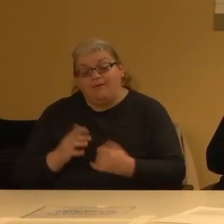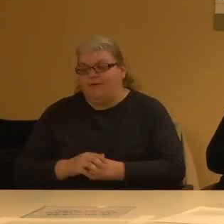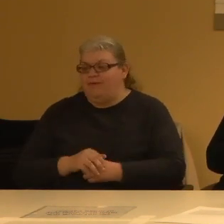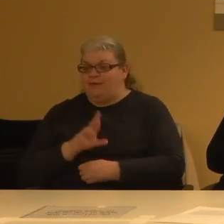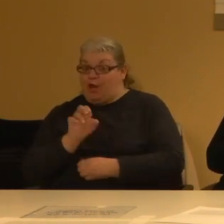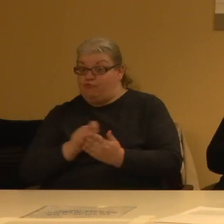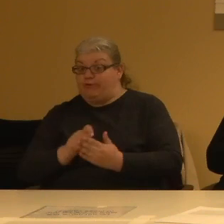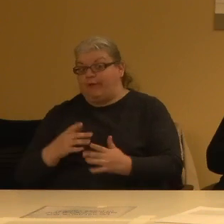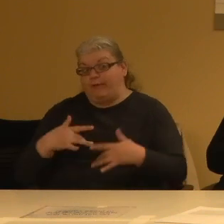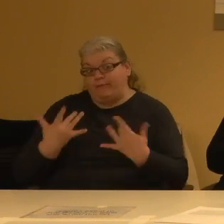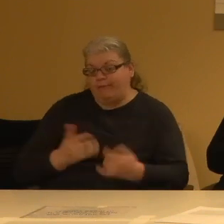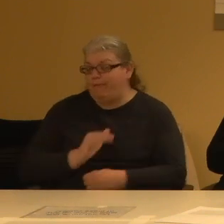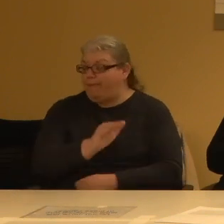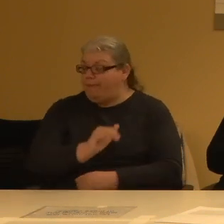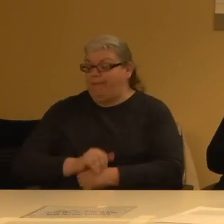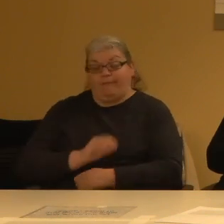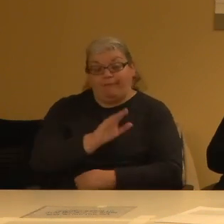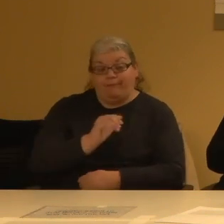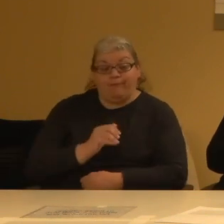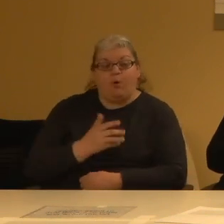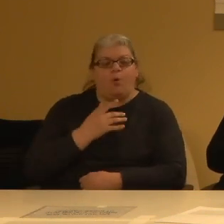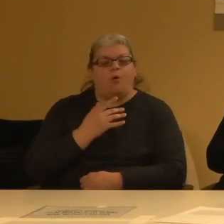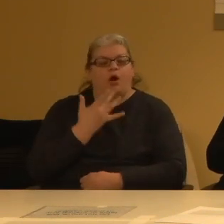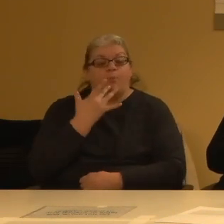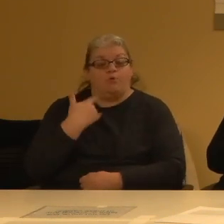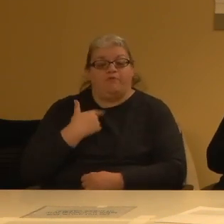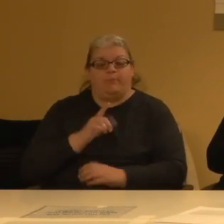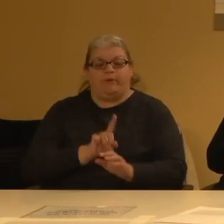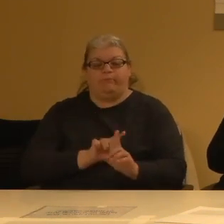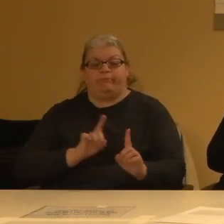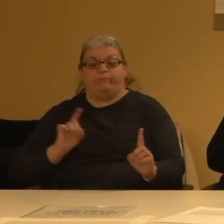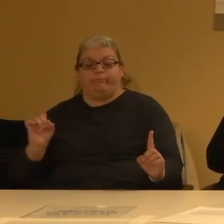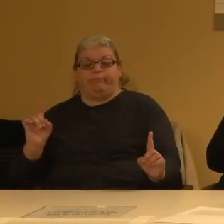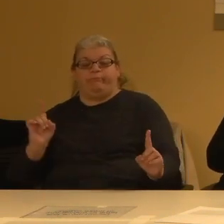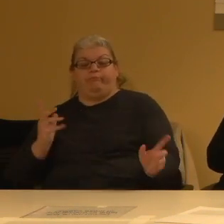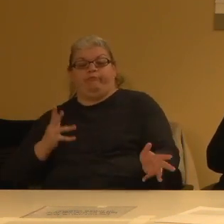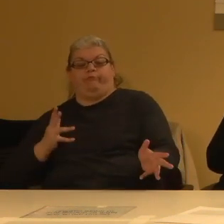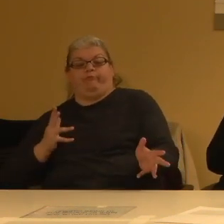Or do you need me to be that dramaturge that just sort of slinks away into the dust until you like show back up magically in